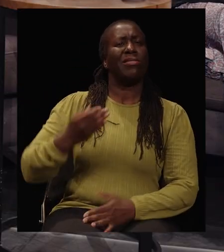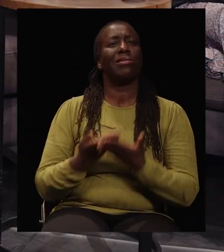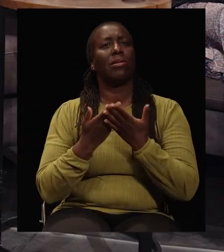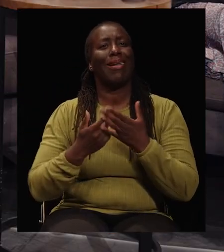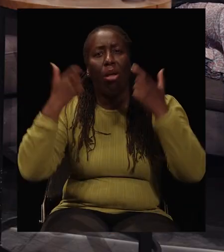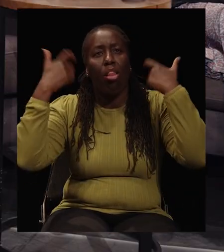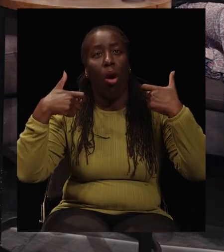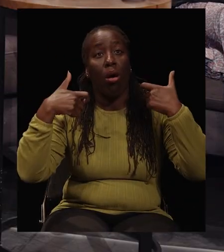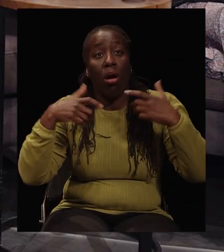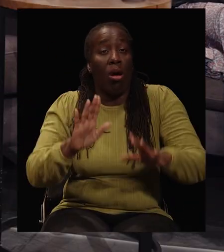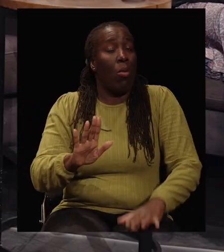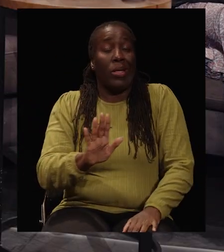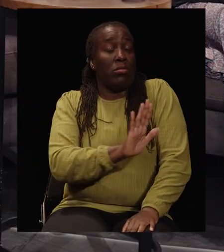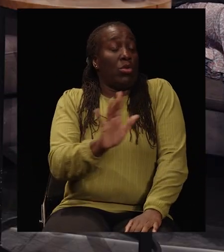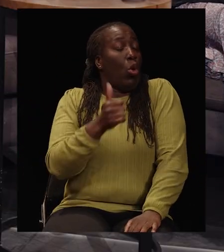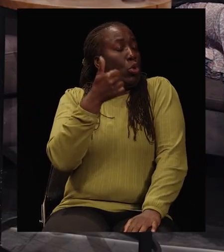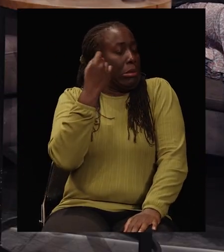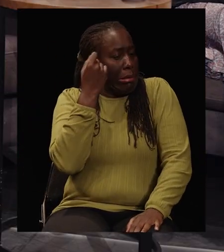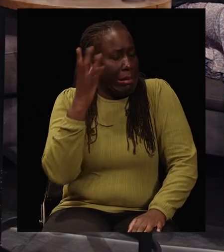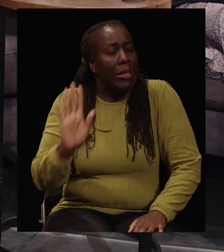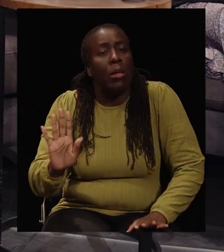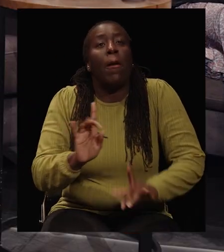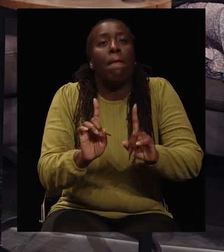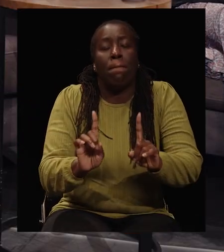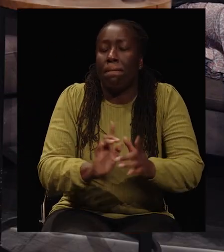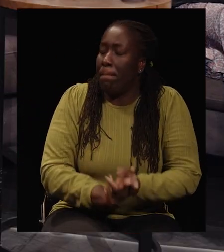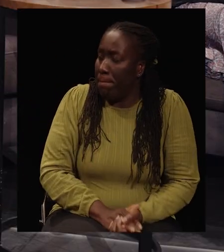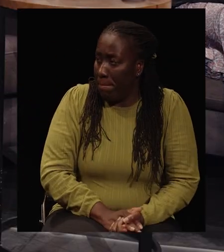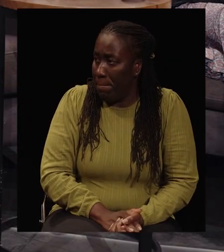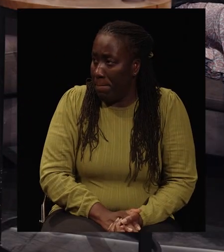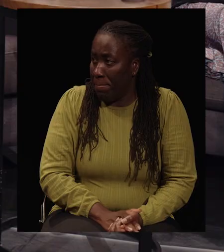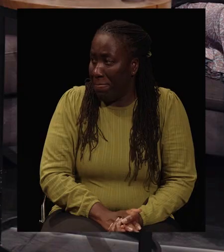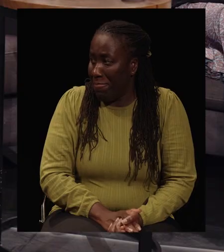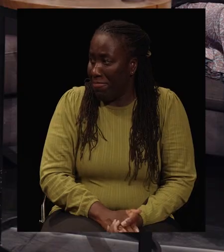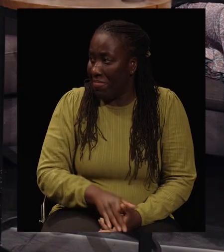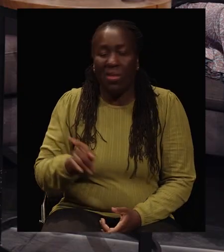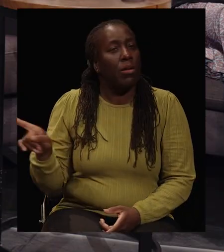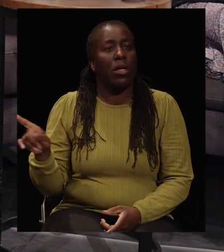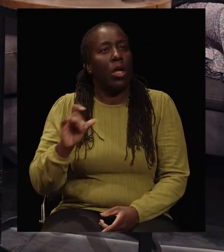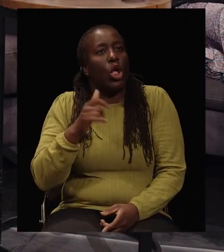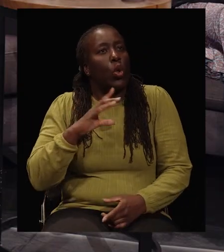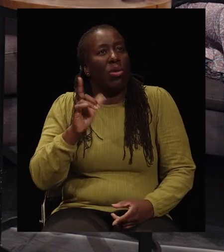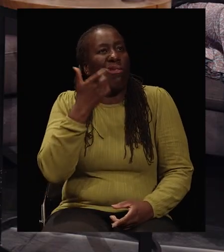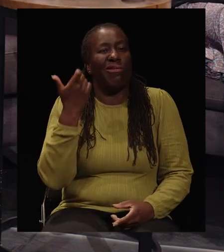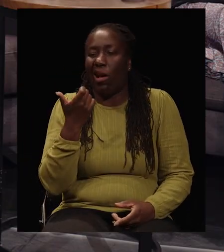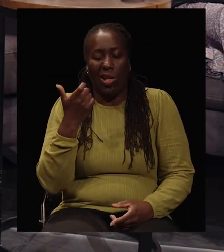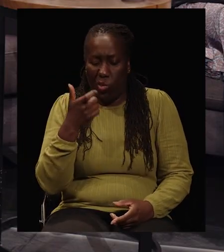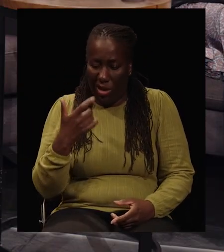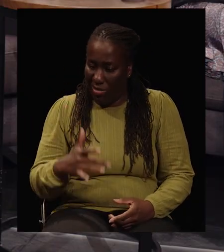It's probably not a great idea in the current climate. But you know, like there are lots of things at play. You wouldn't find it as exciting either, would you? No, it's not as exciting.